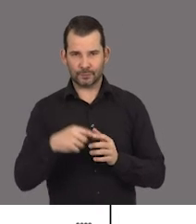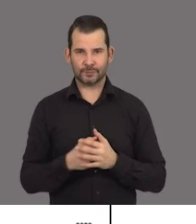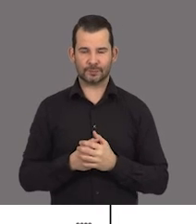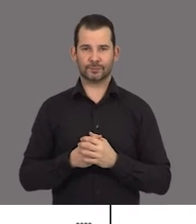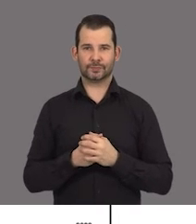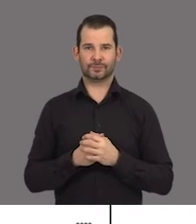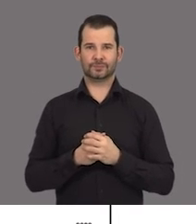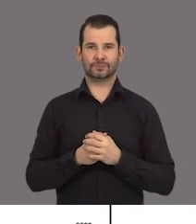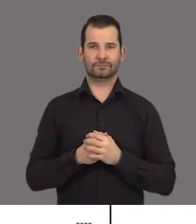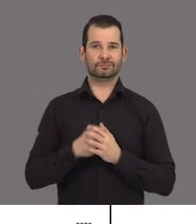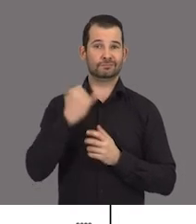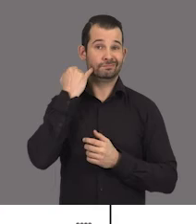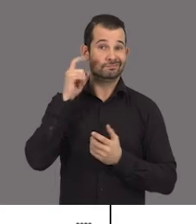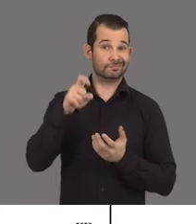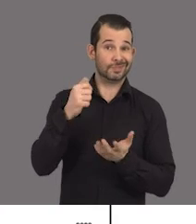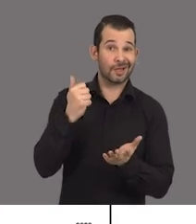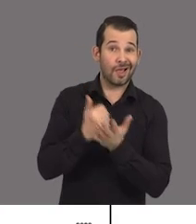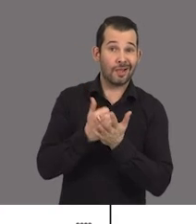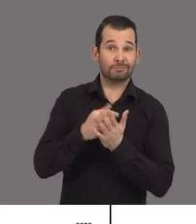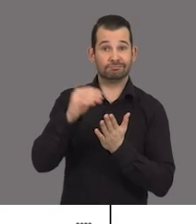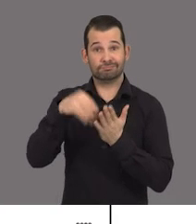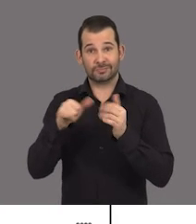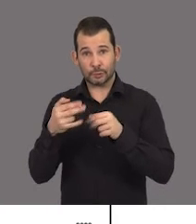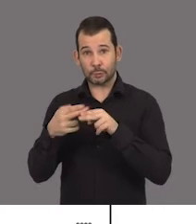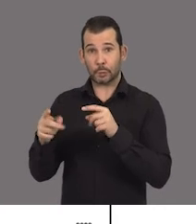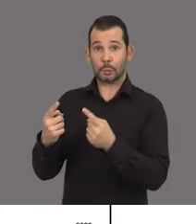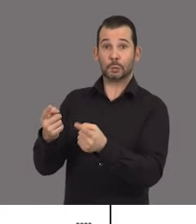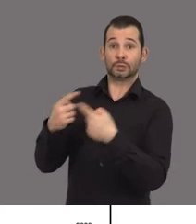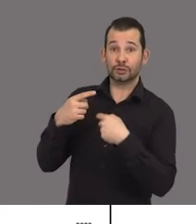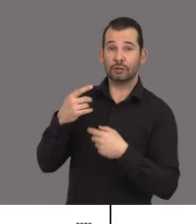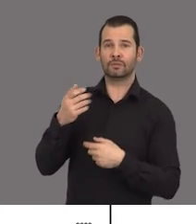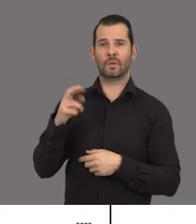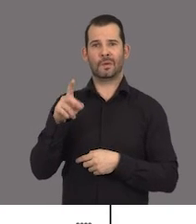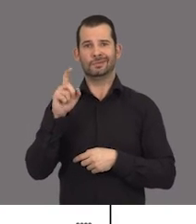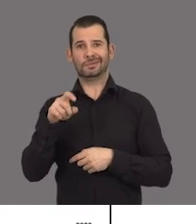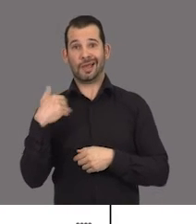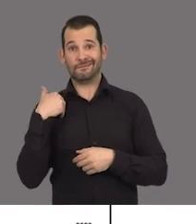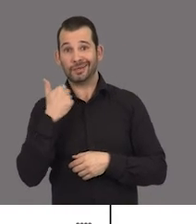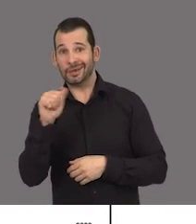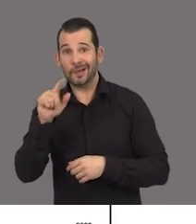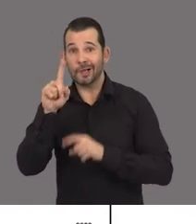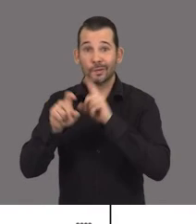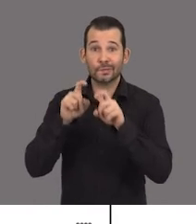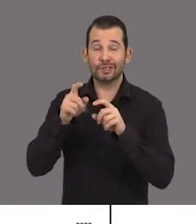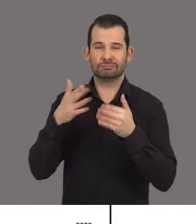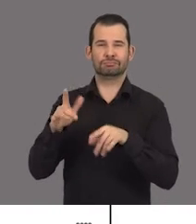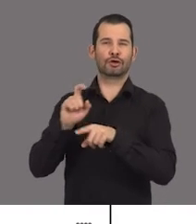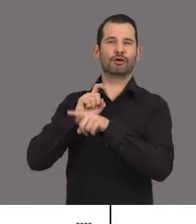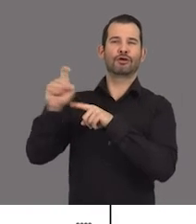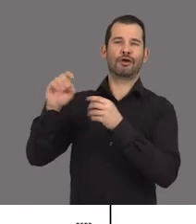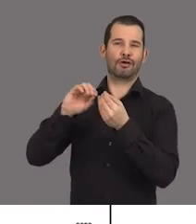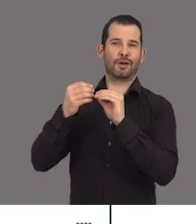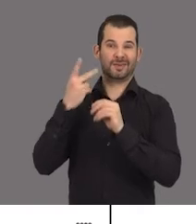If you need help completing the short return or if you have any questions, call the number on the form.